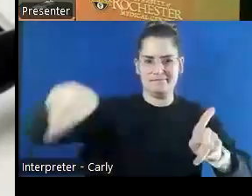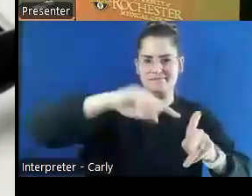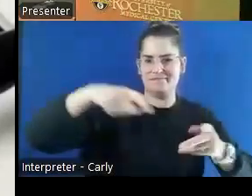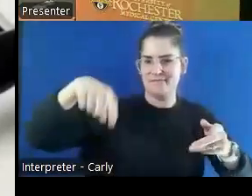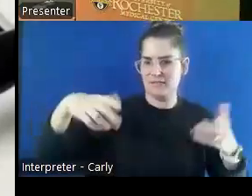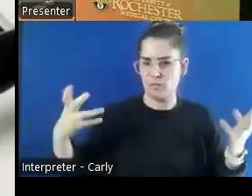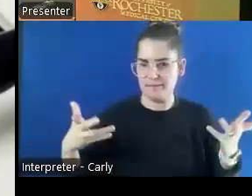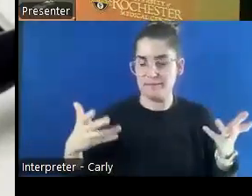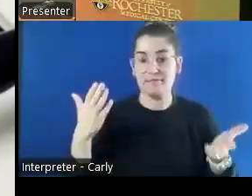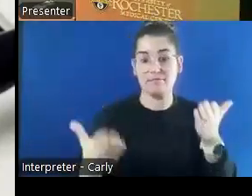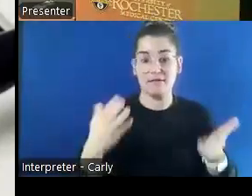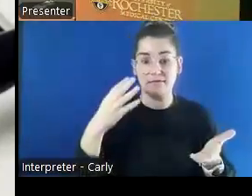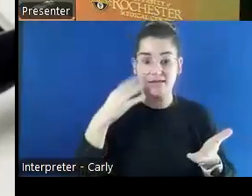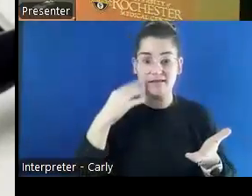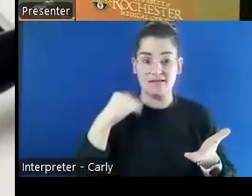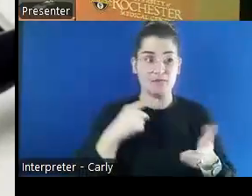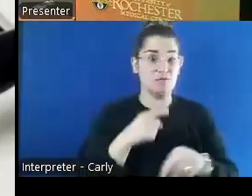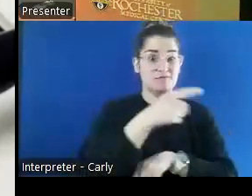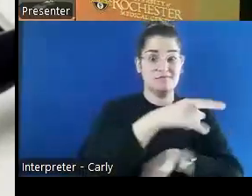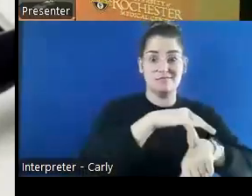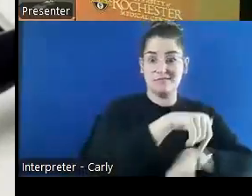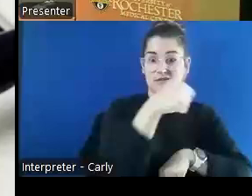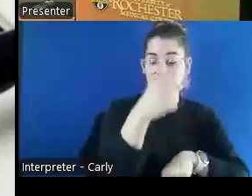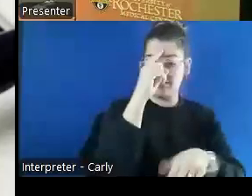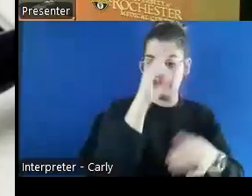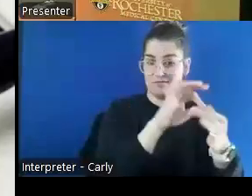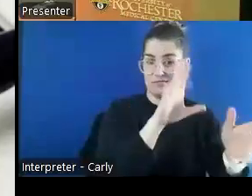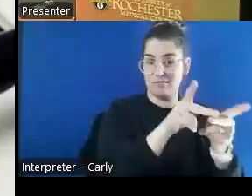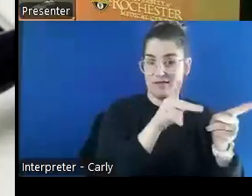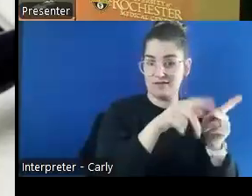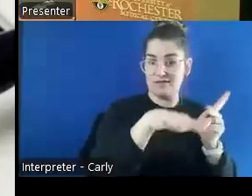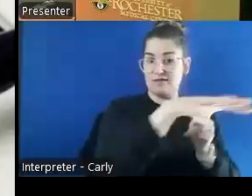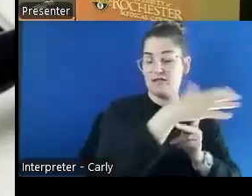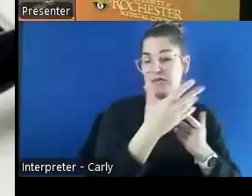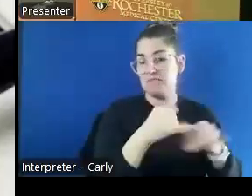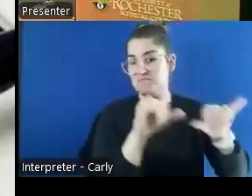psychiatric settings elsewhere so either have an inpatient day or are seen in our outpatient